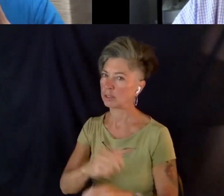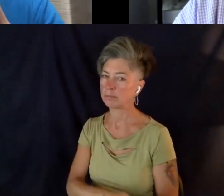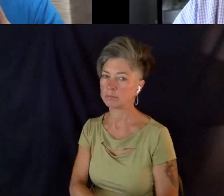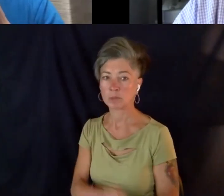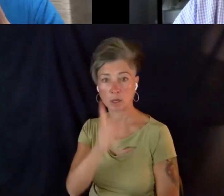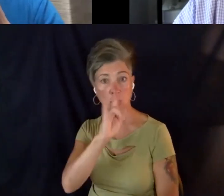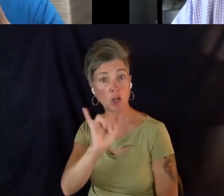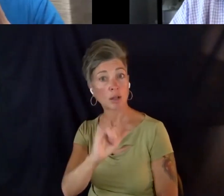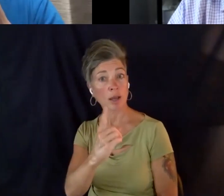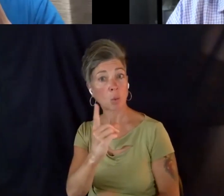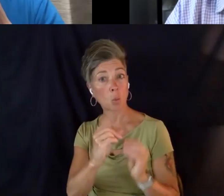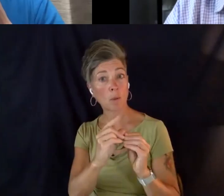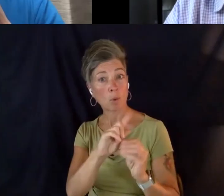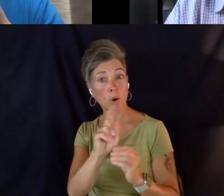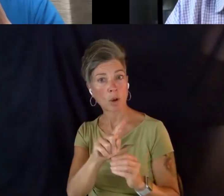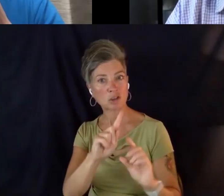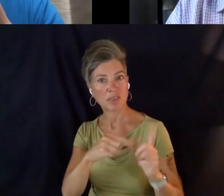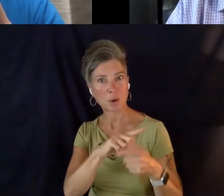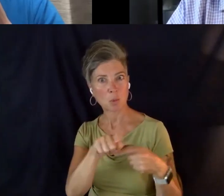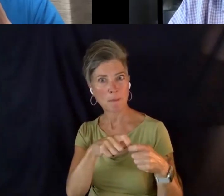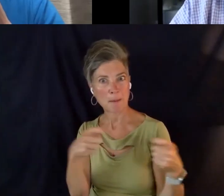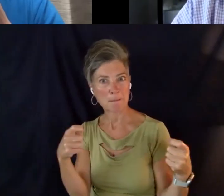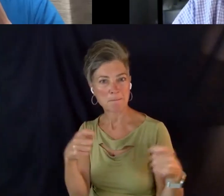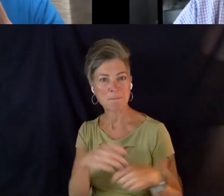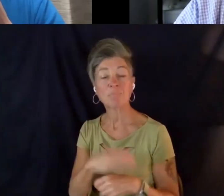and then we should probably wrap up. So the last question is do providers